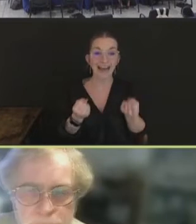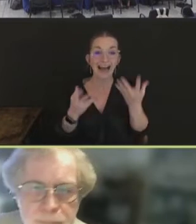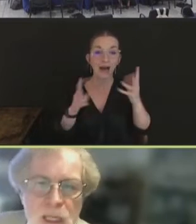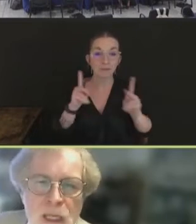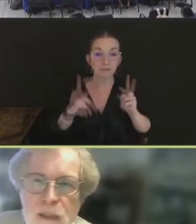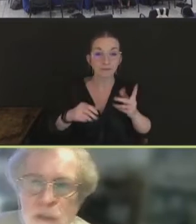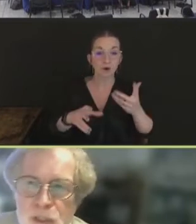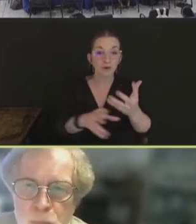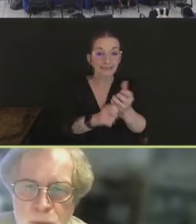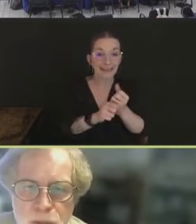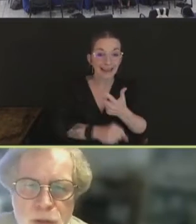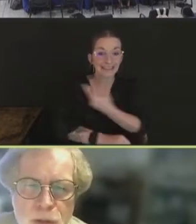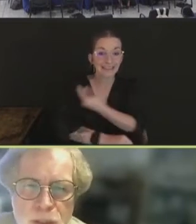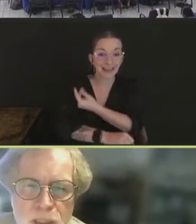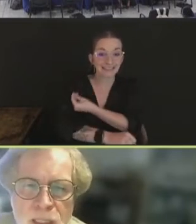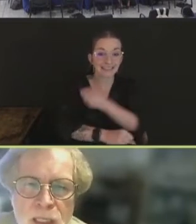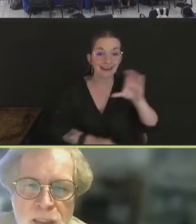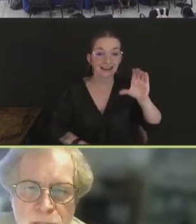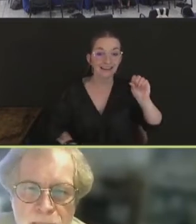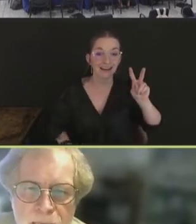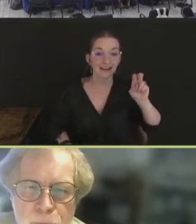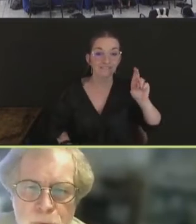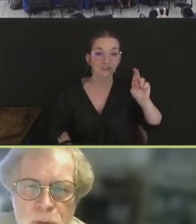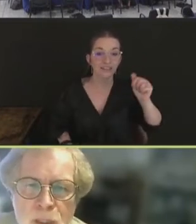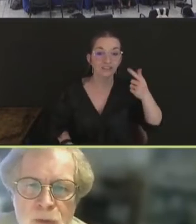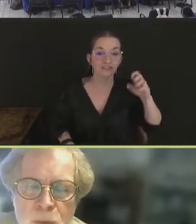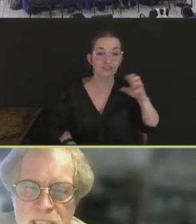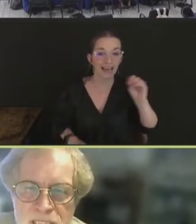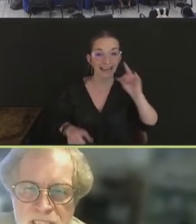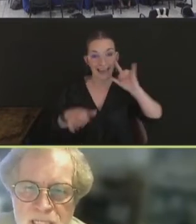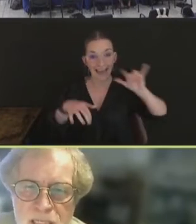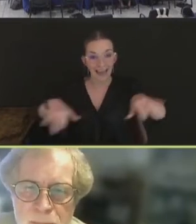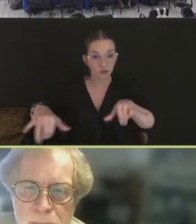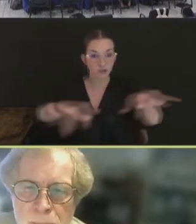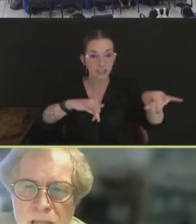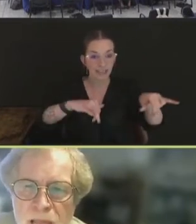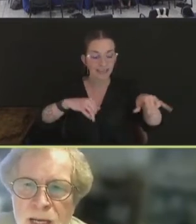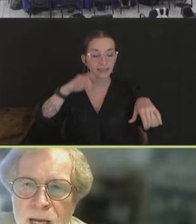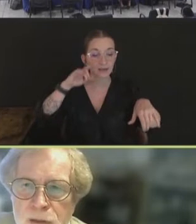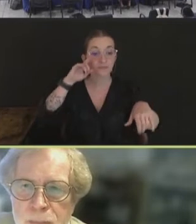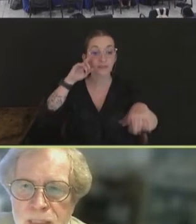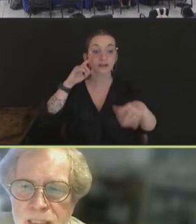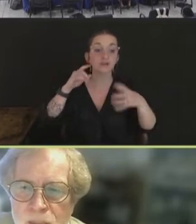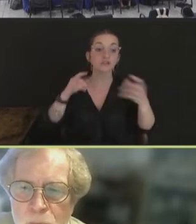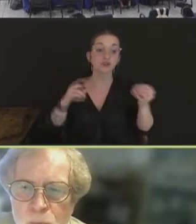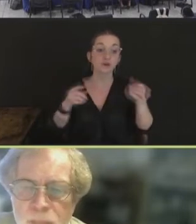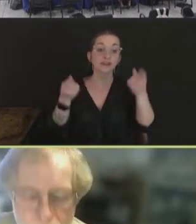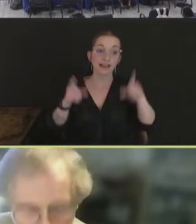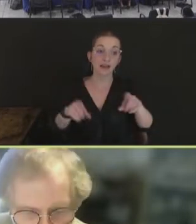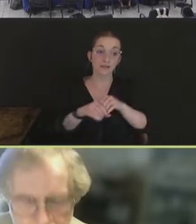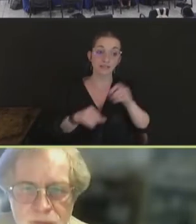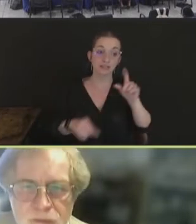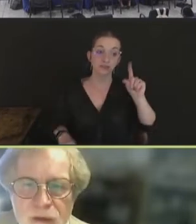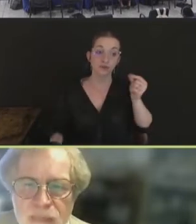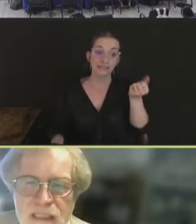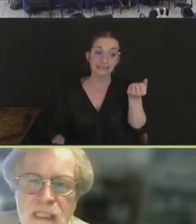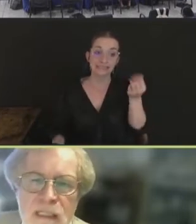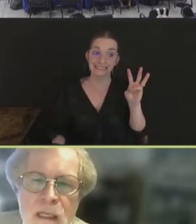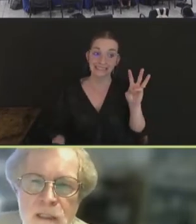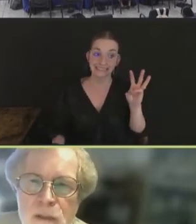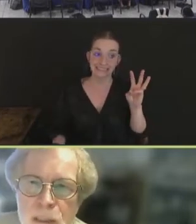So, the switch occurred during April 2016, and ultimately, because of Vaccine-Associated